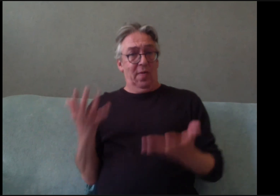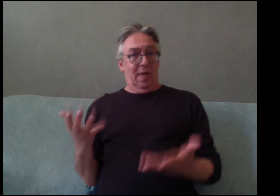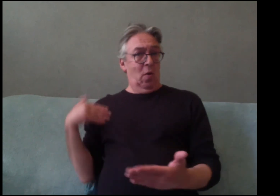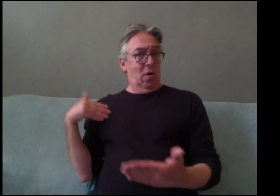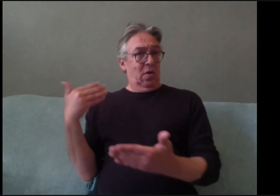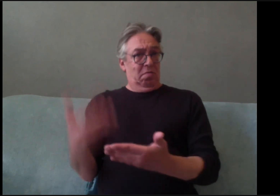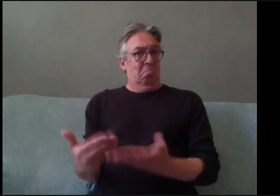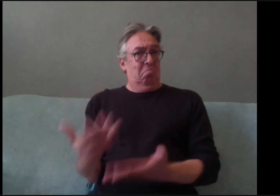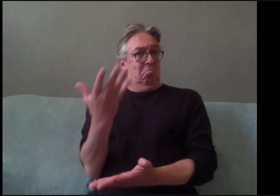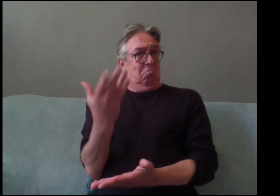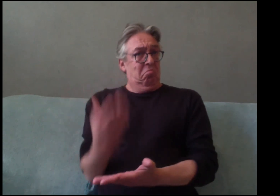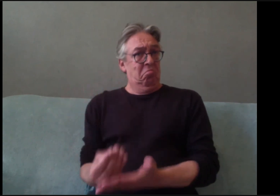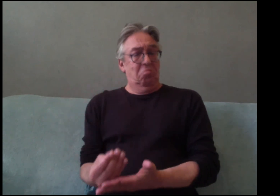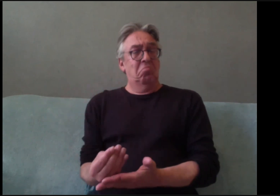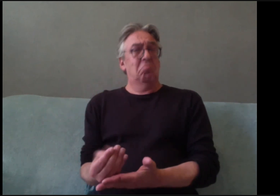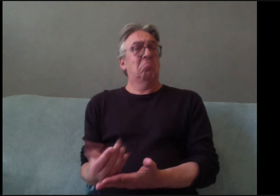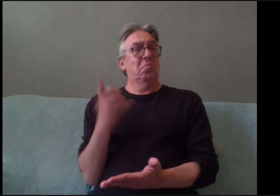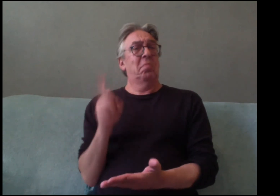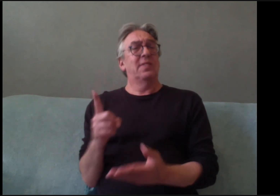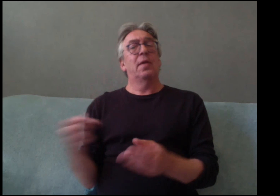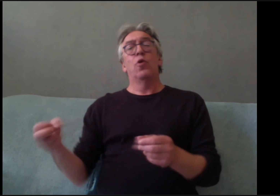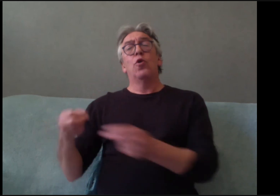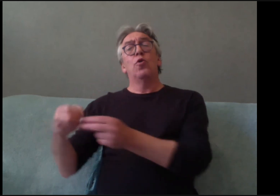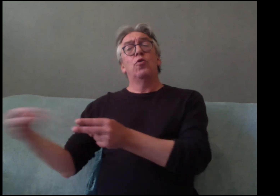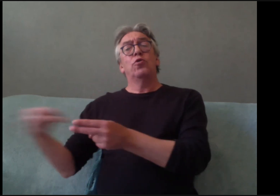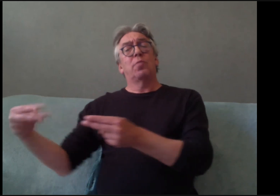we'll need to subtitle, to have it professionally subtitled.